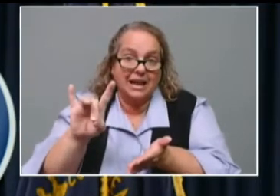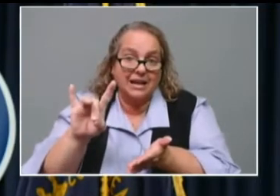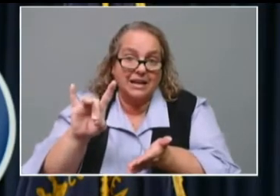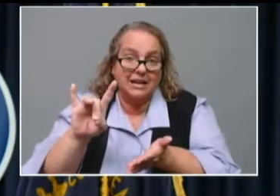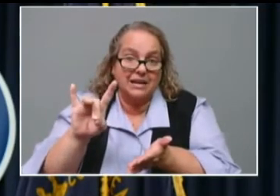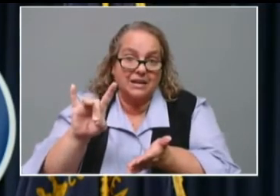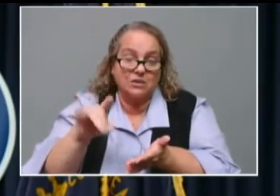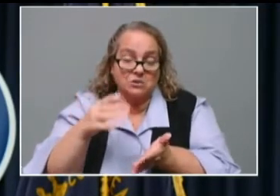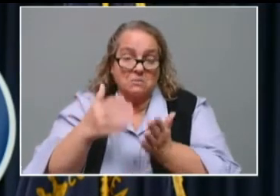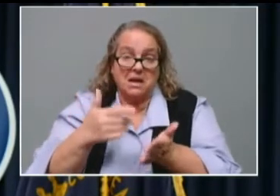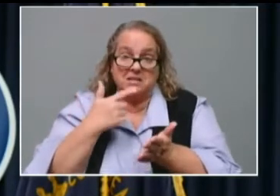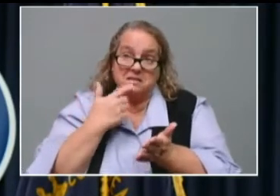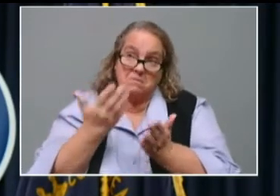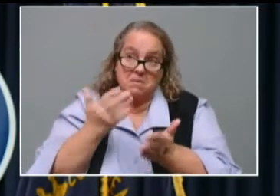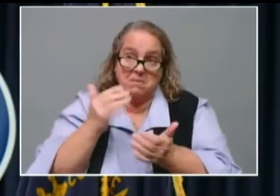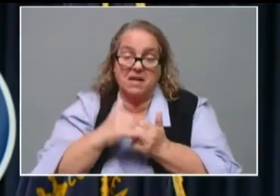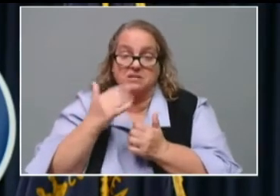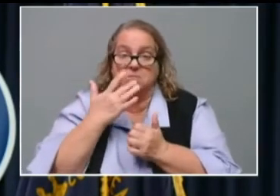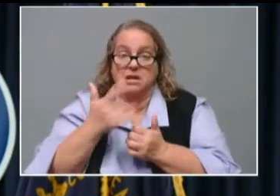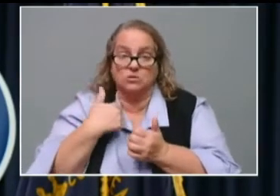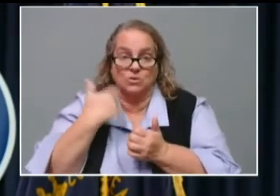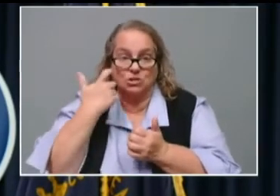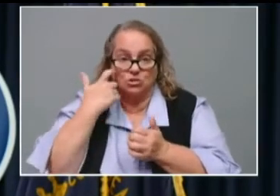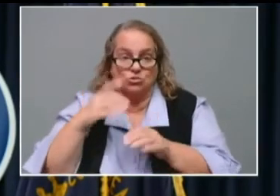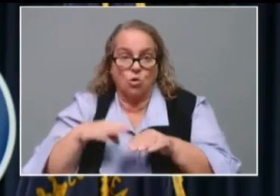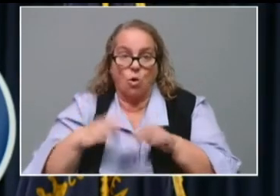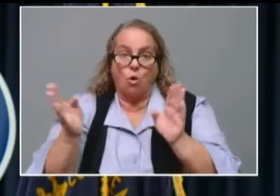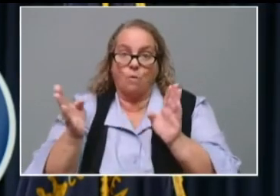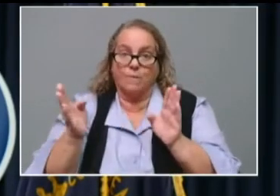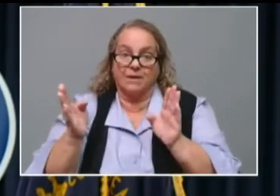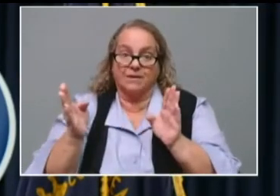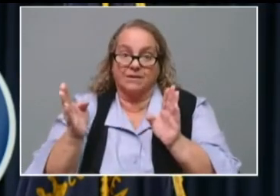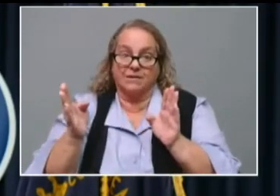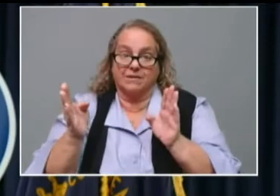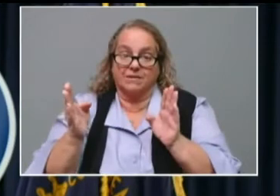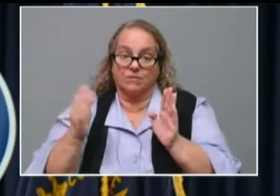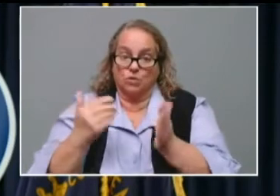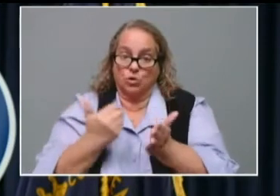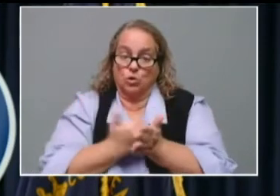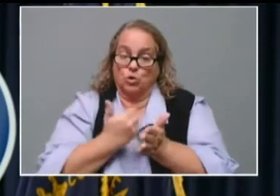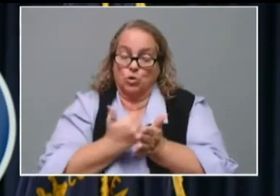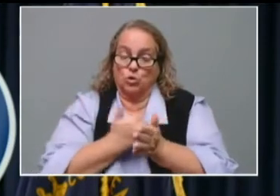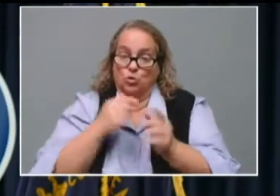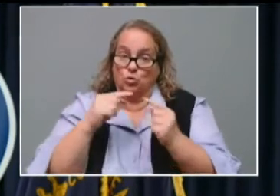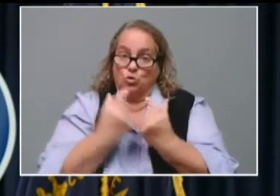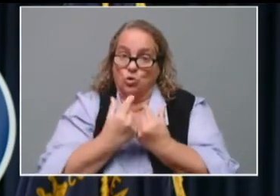because we just opened up uh this this new group that can get vaccinated. No,